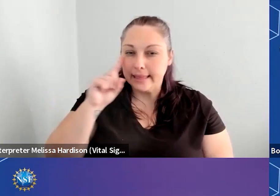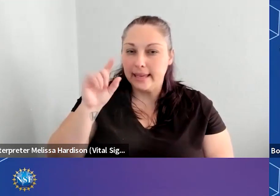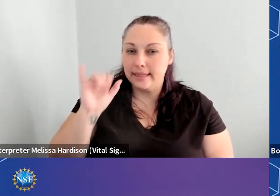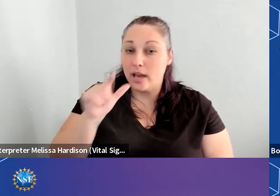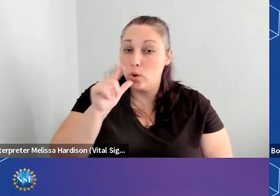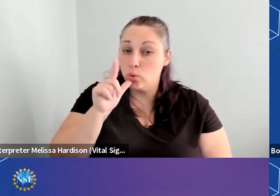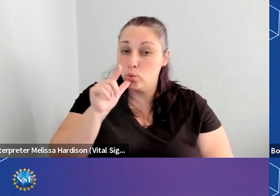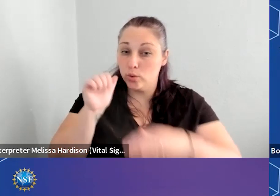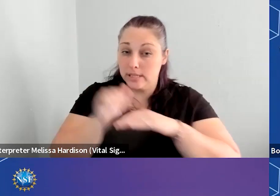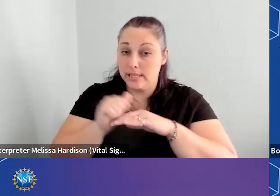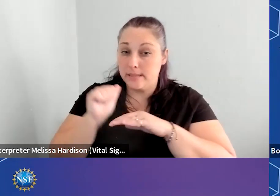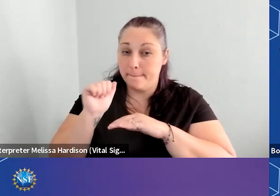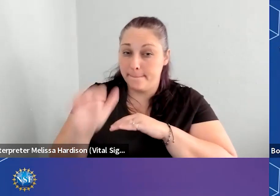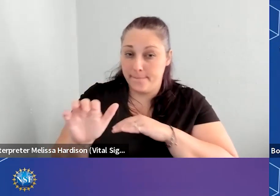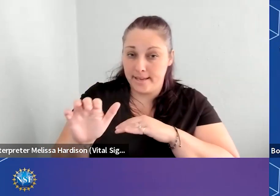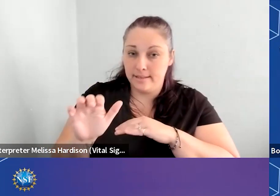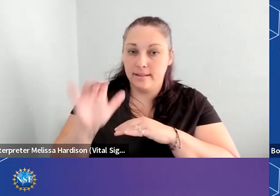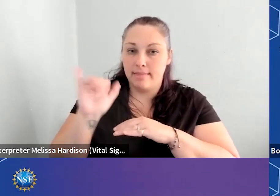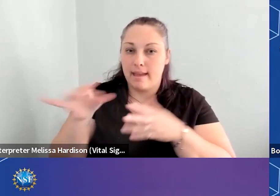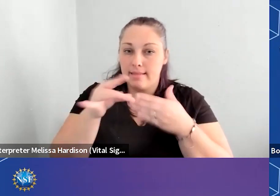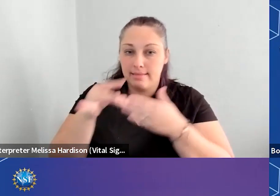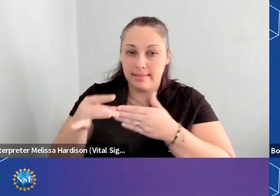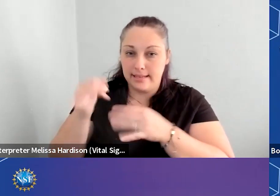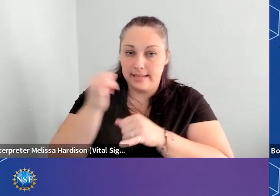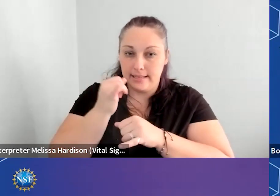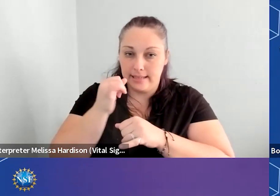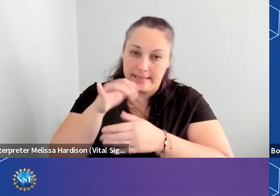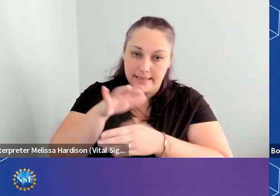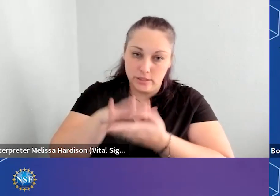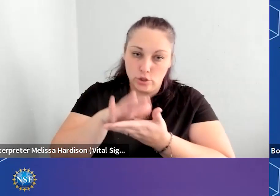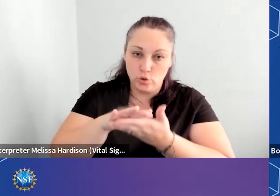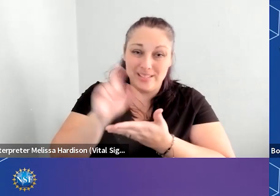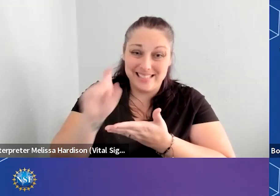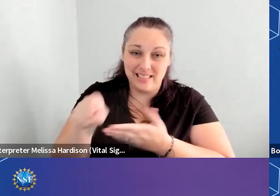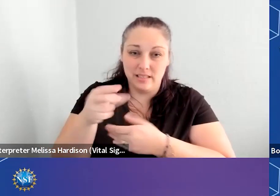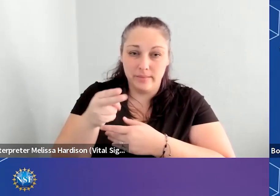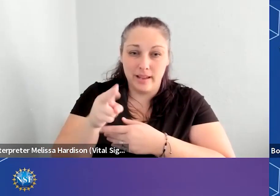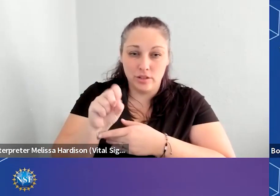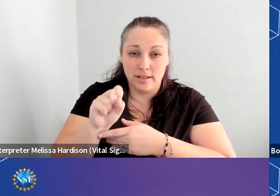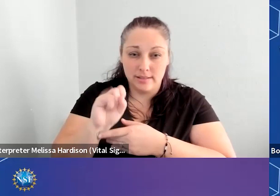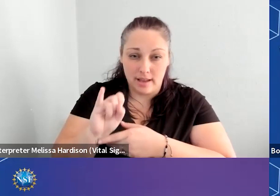that the lead institution needs to be an HSI.